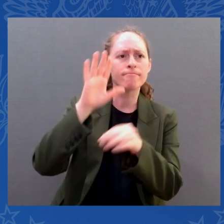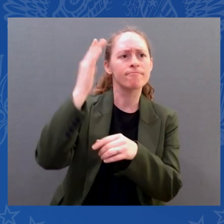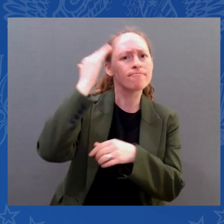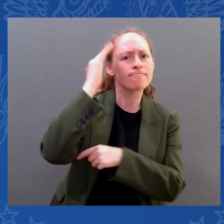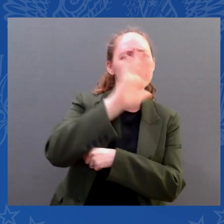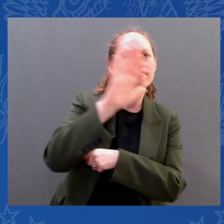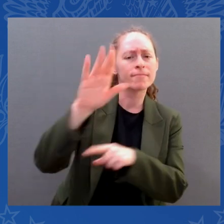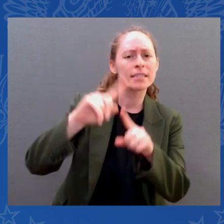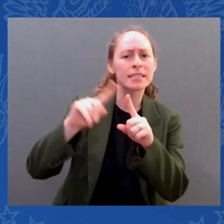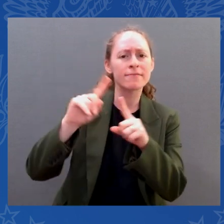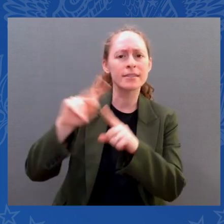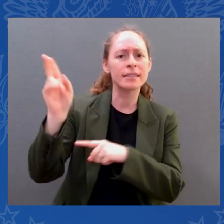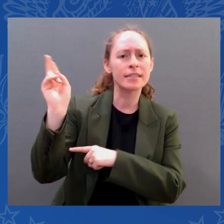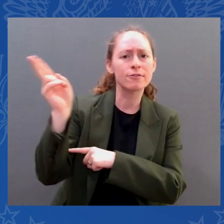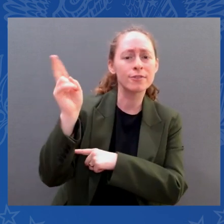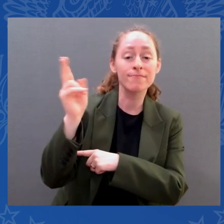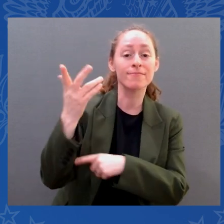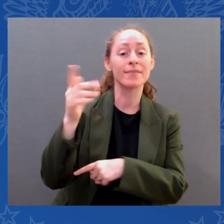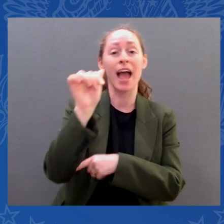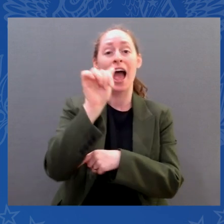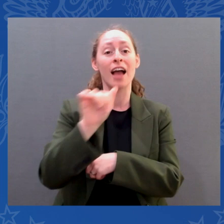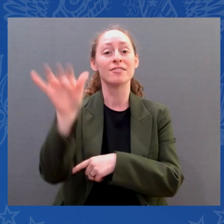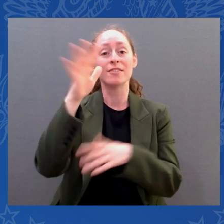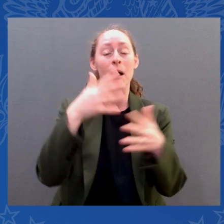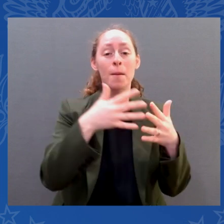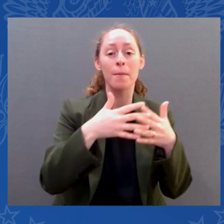Because that, of course, is part of the history of America.